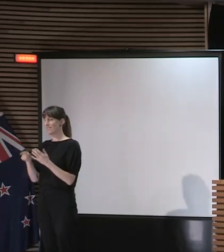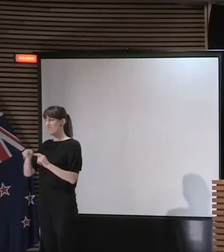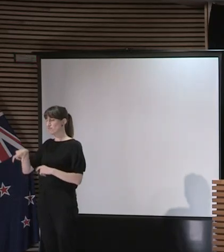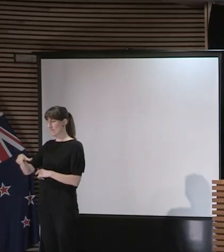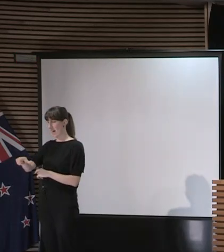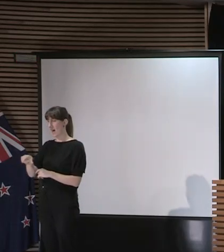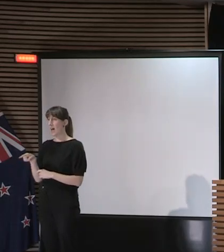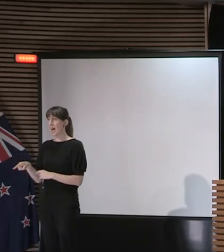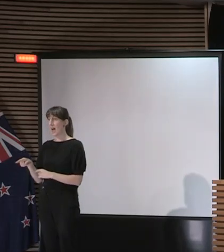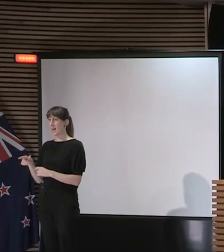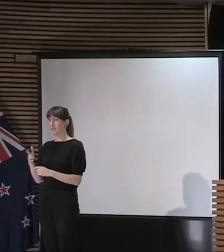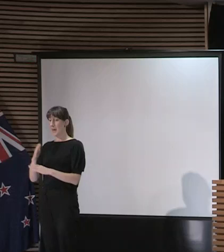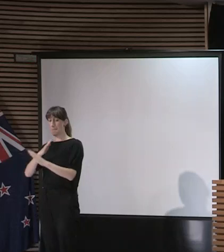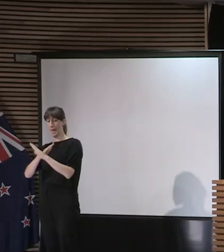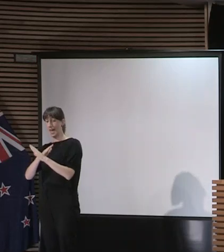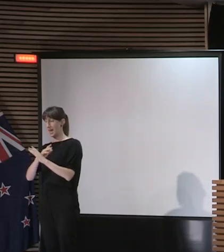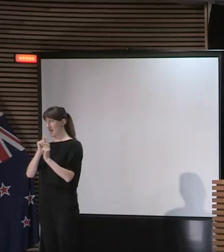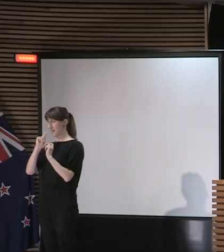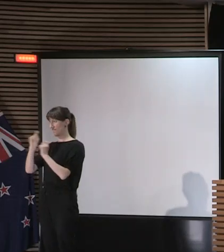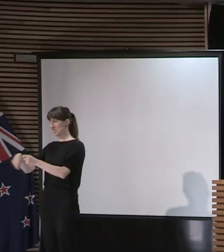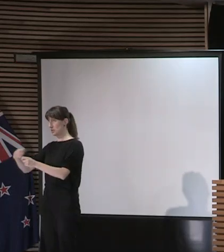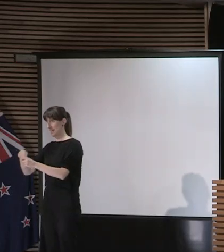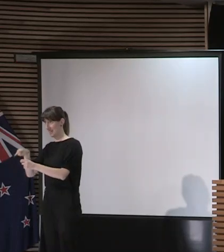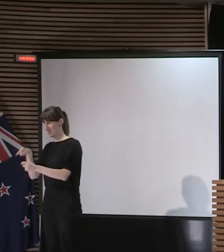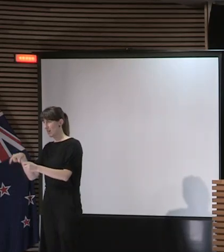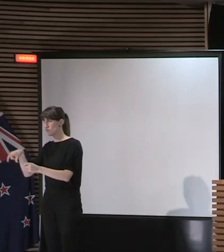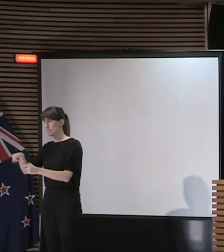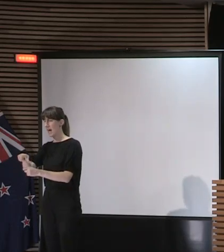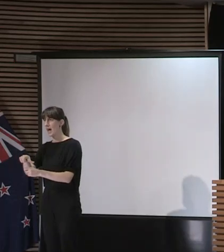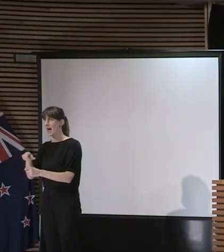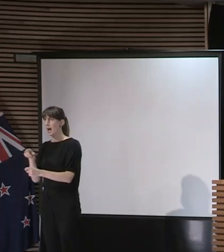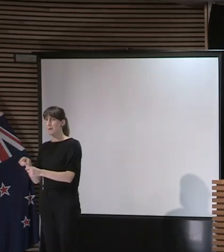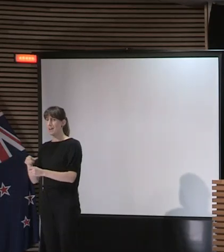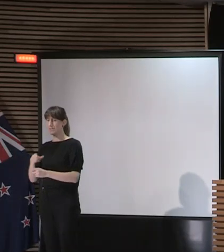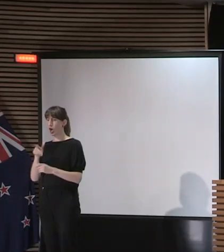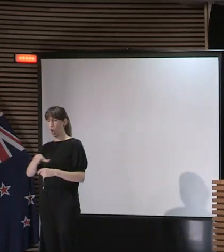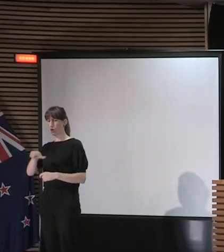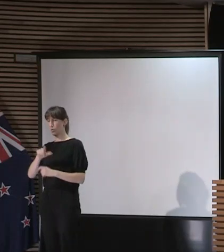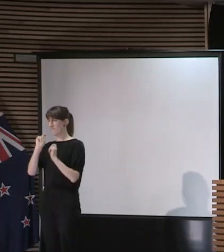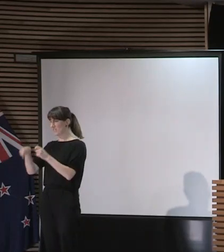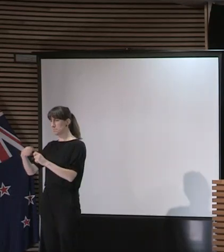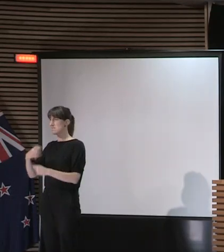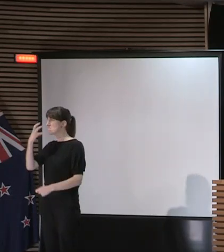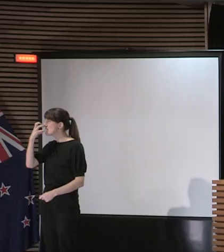the river and it's stopping licensed anglers from fishing there. Those anglers arup set.